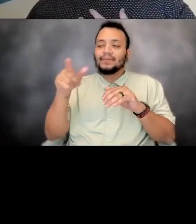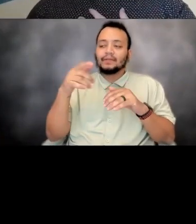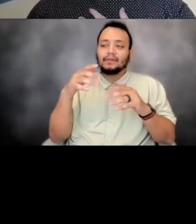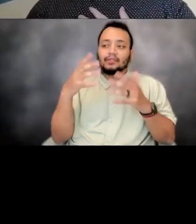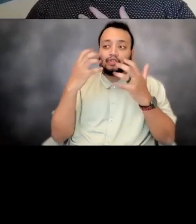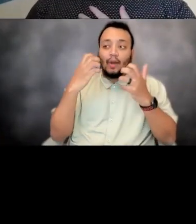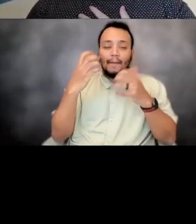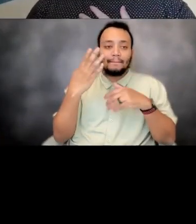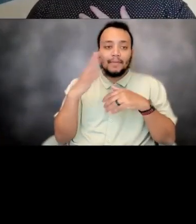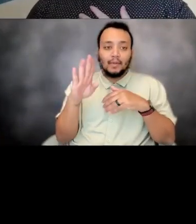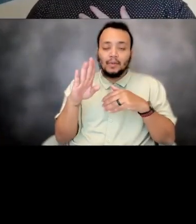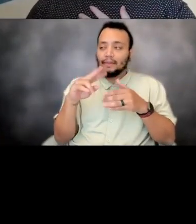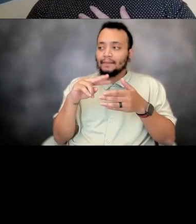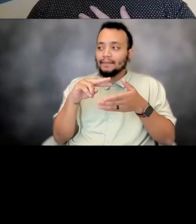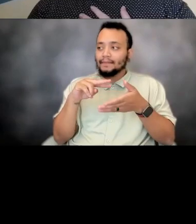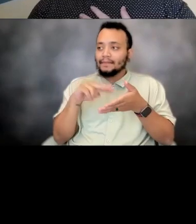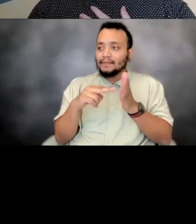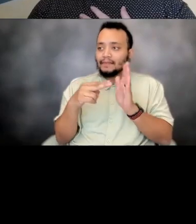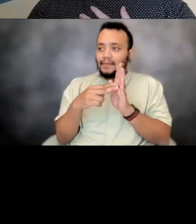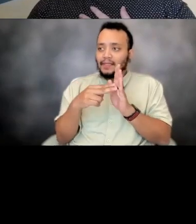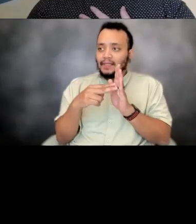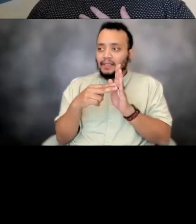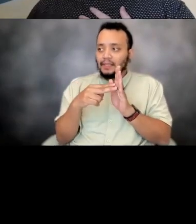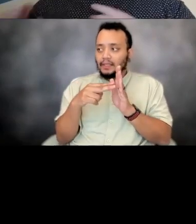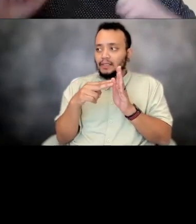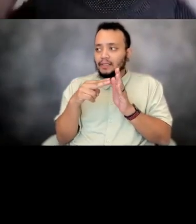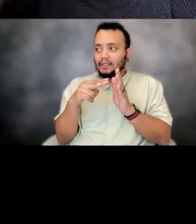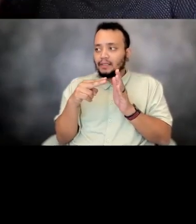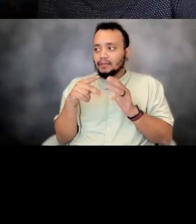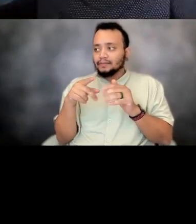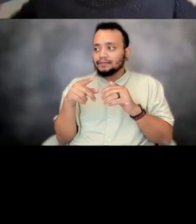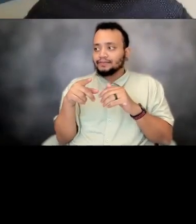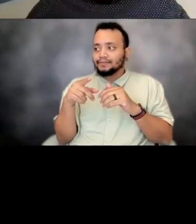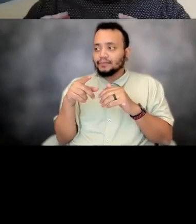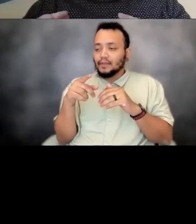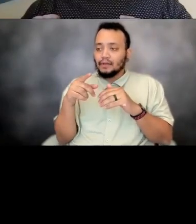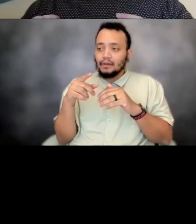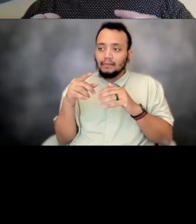But the participants were largely from kind of the coasts